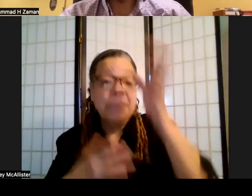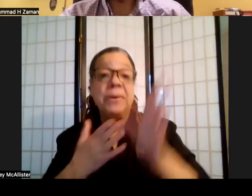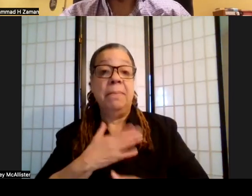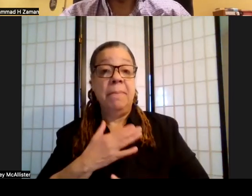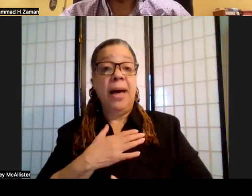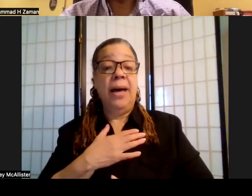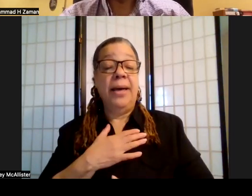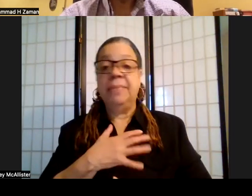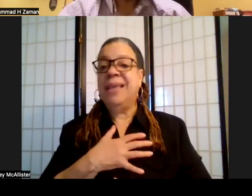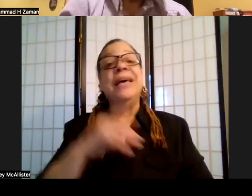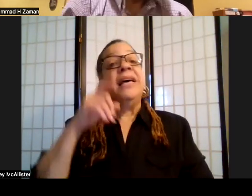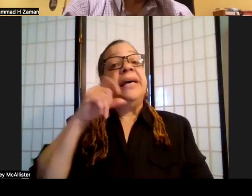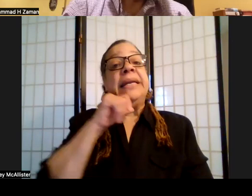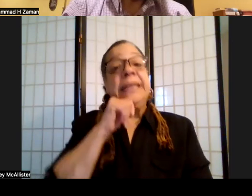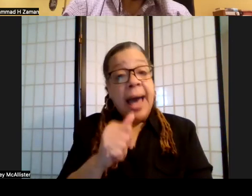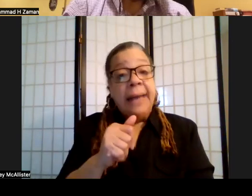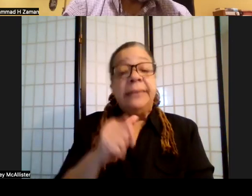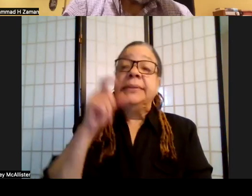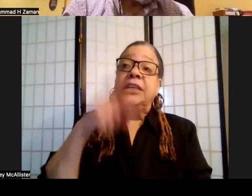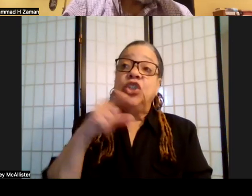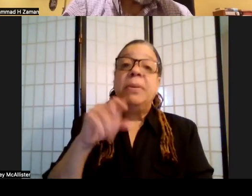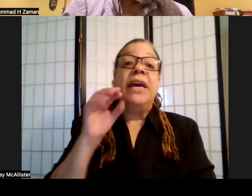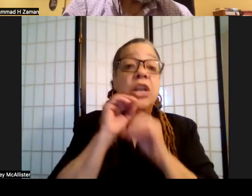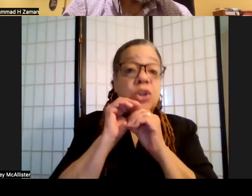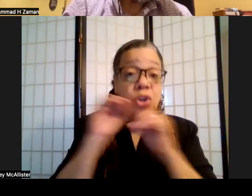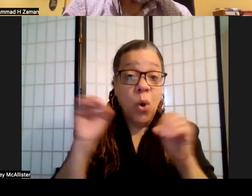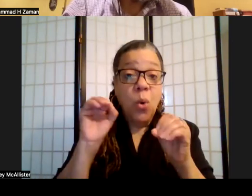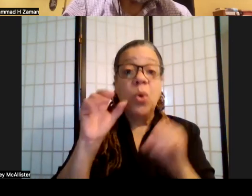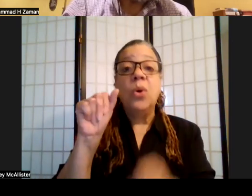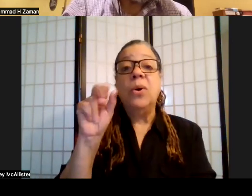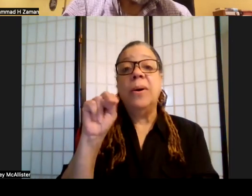that there should not be any antibiotic use in the case of,